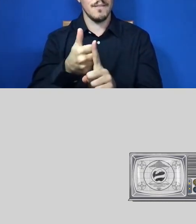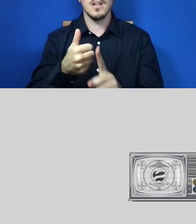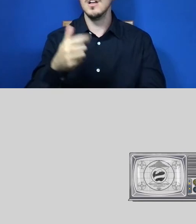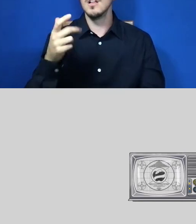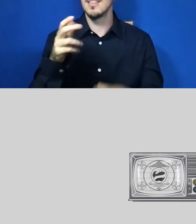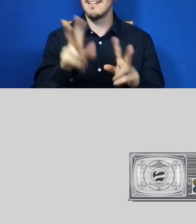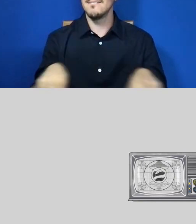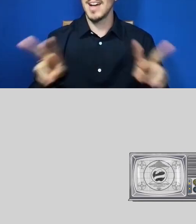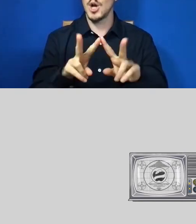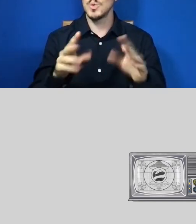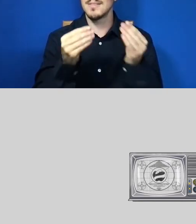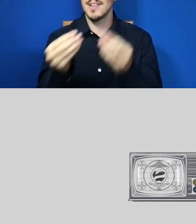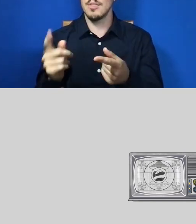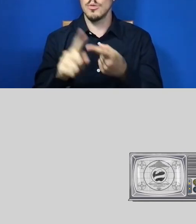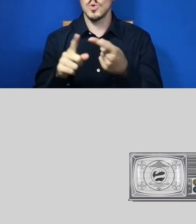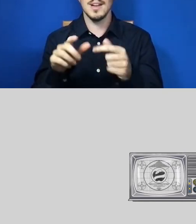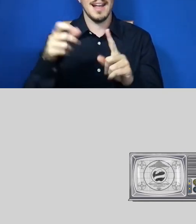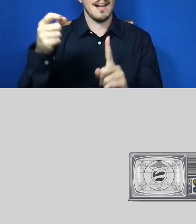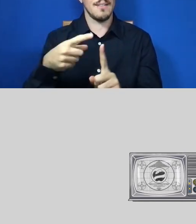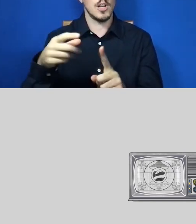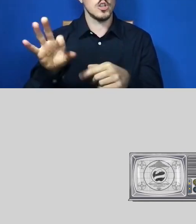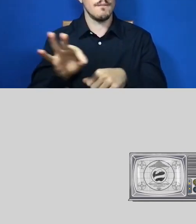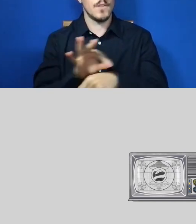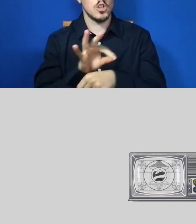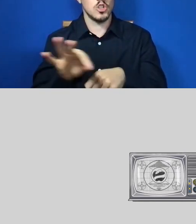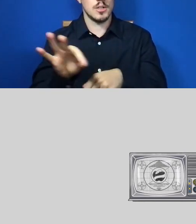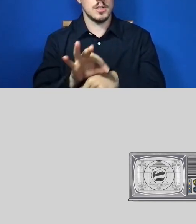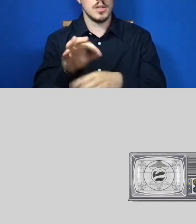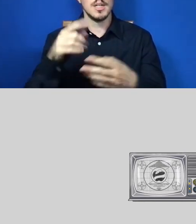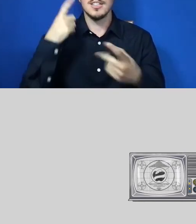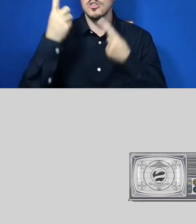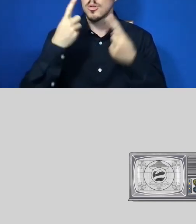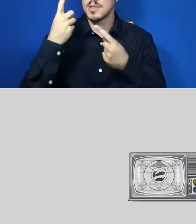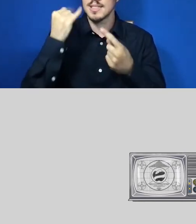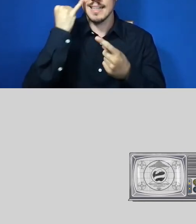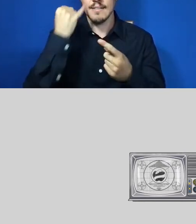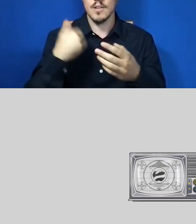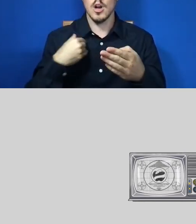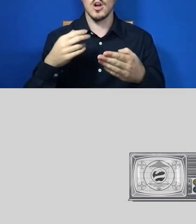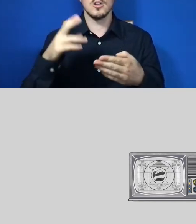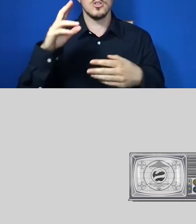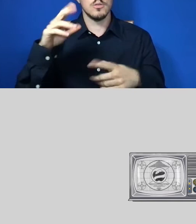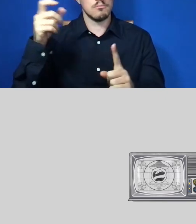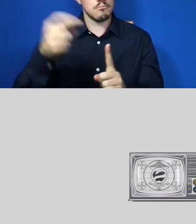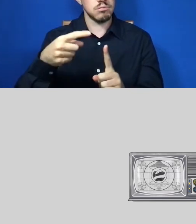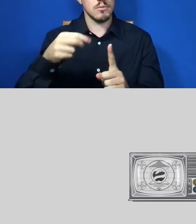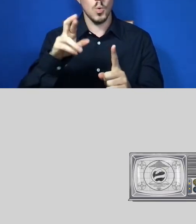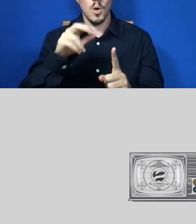This value is then fed through an activation function which will then determine if a neuron gets fired or not.